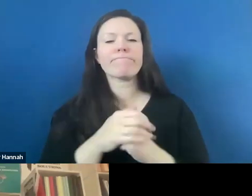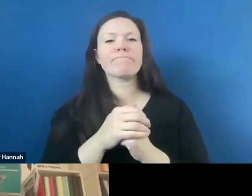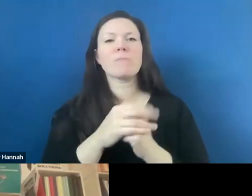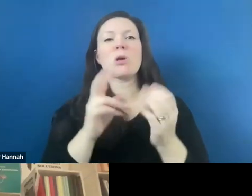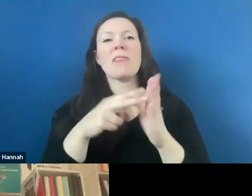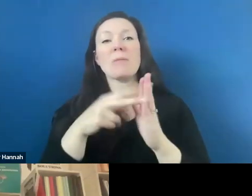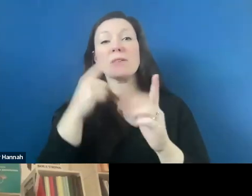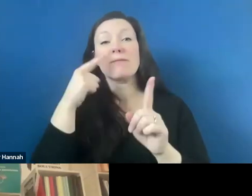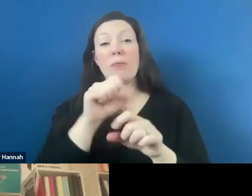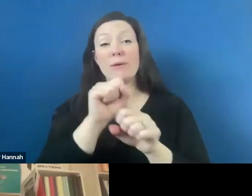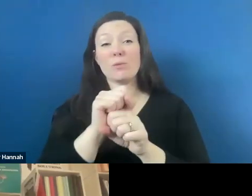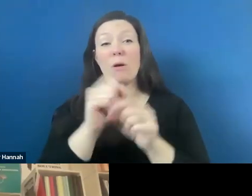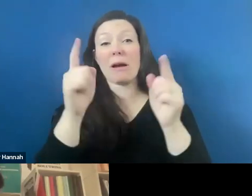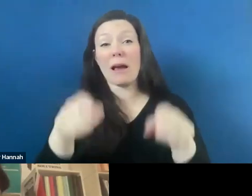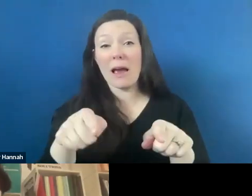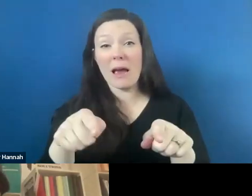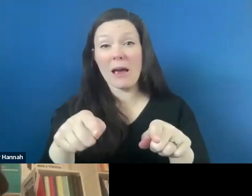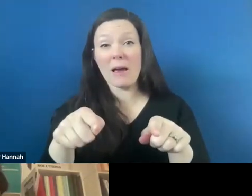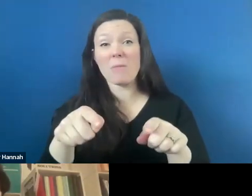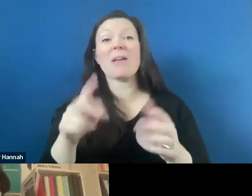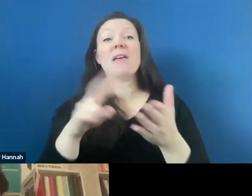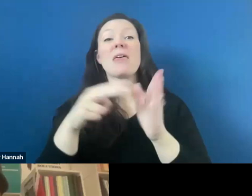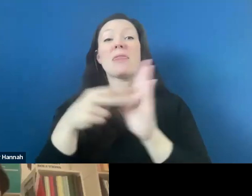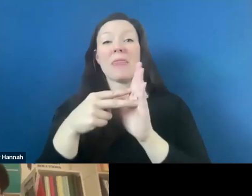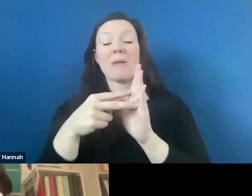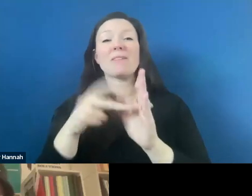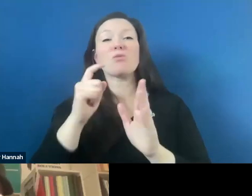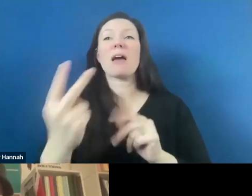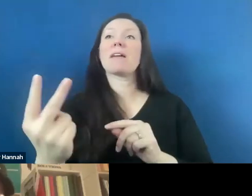we must turn on gaze to the colonial and post-colonial world.